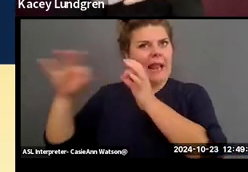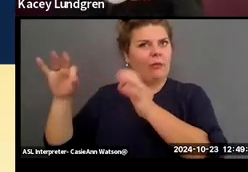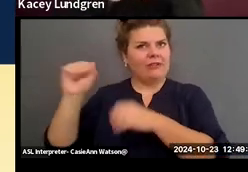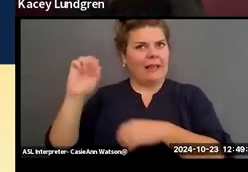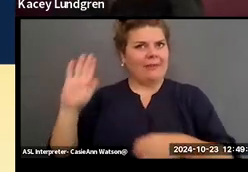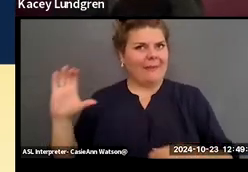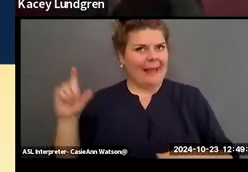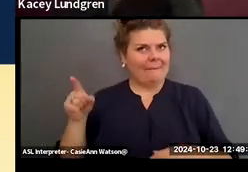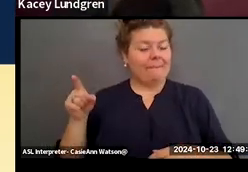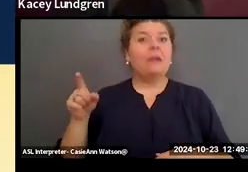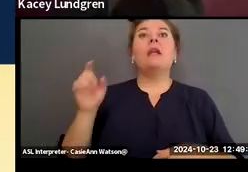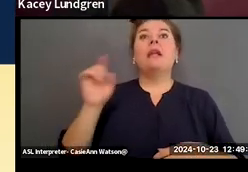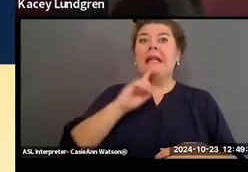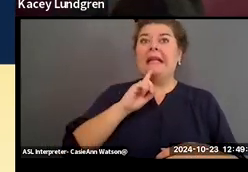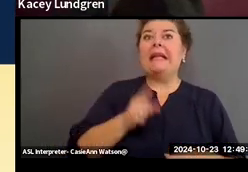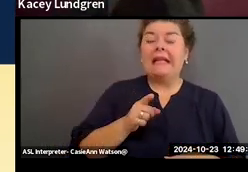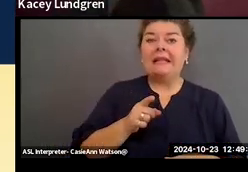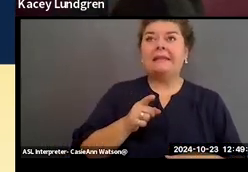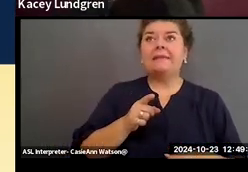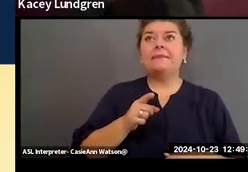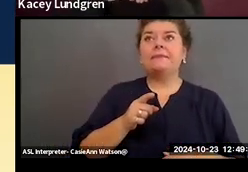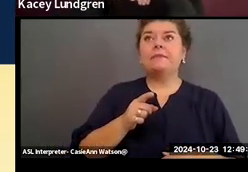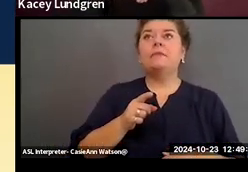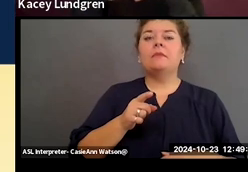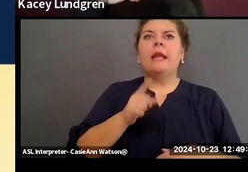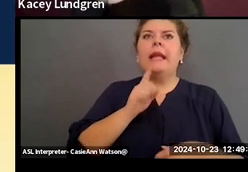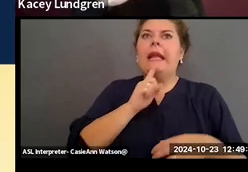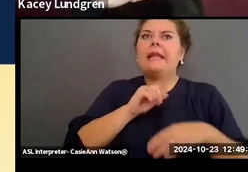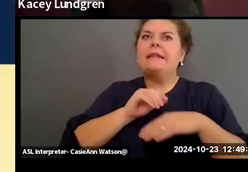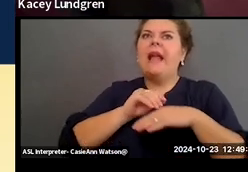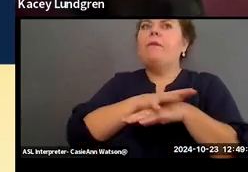And it is the influence of the spoken language